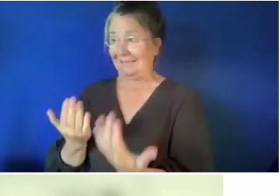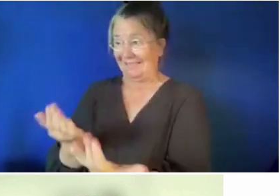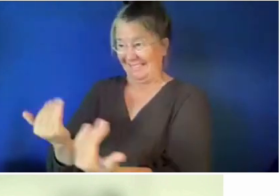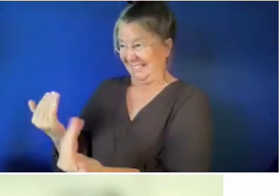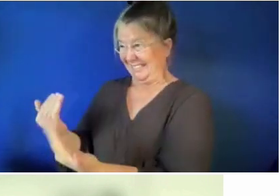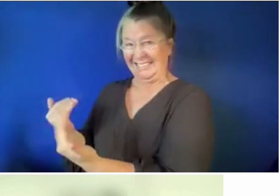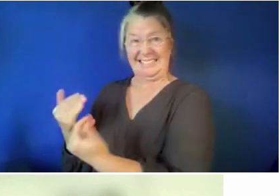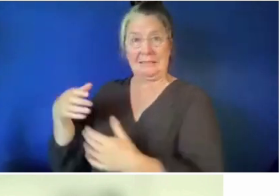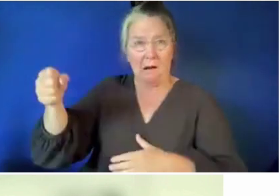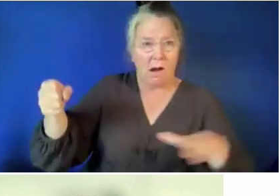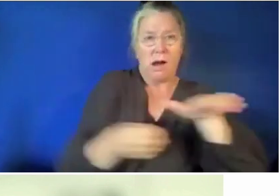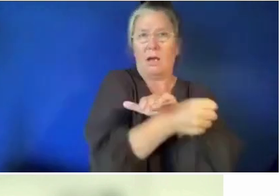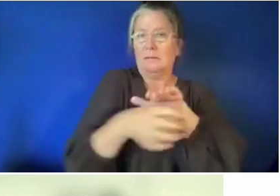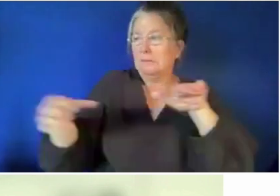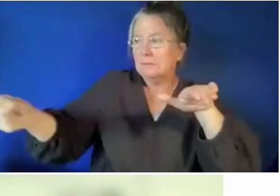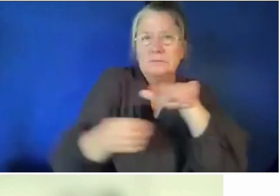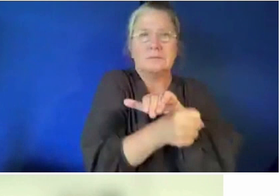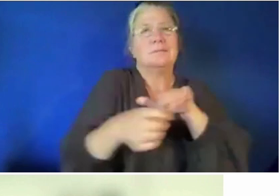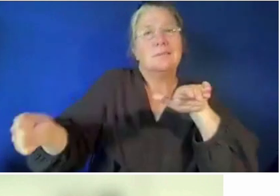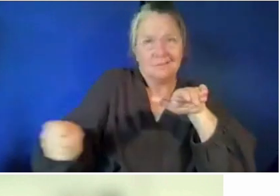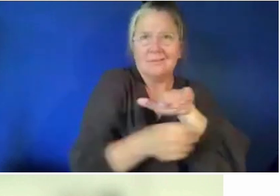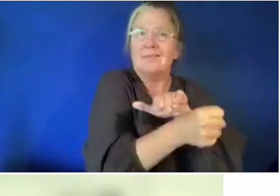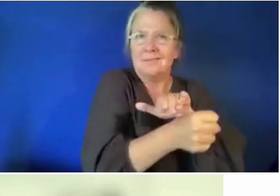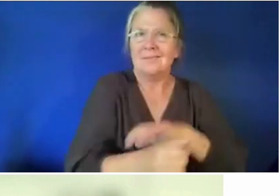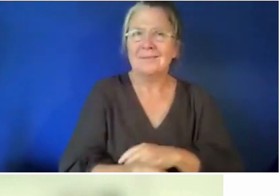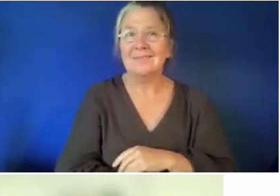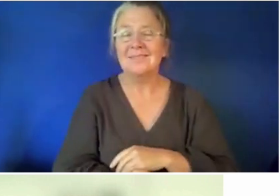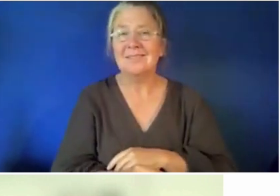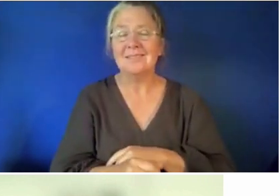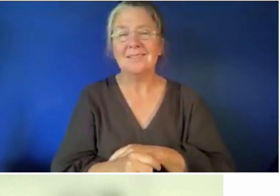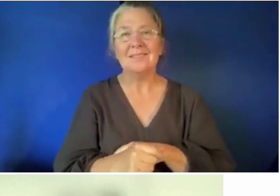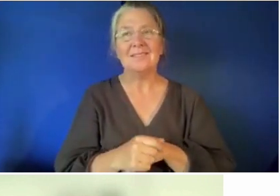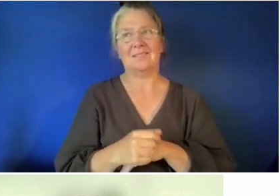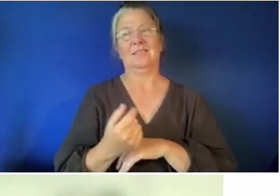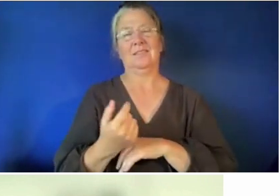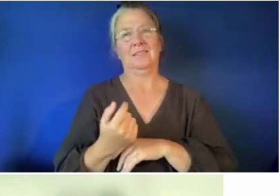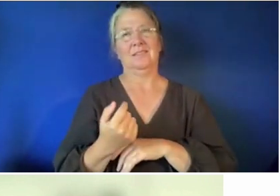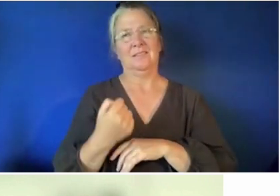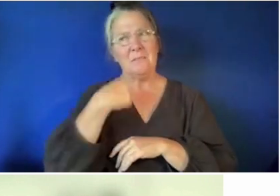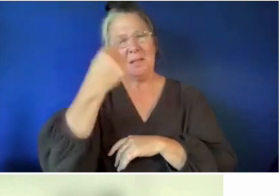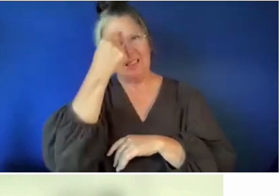with that of nominal contribution of service. I think it's something that can be made